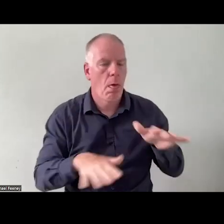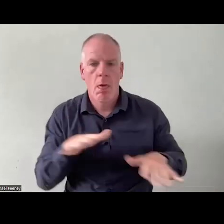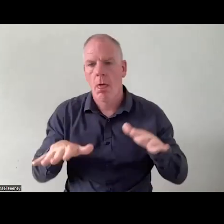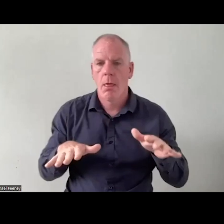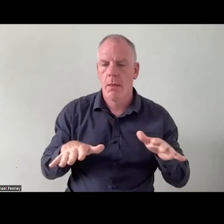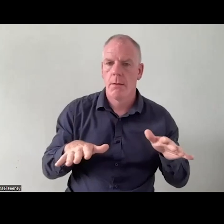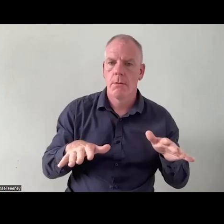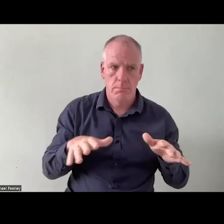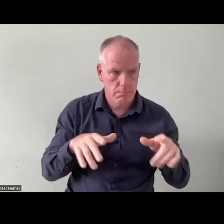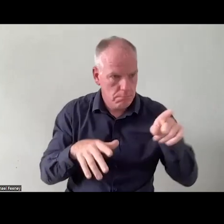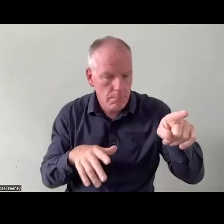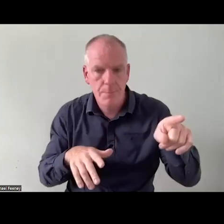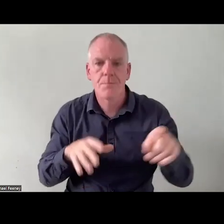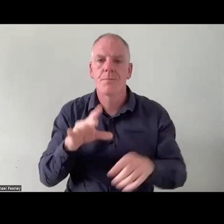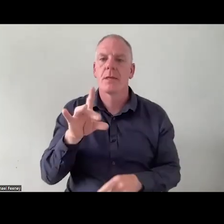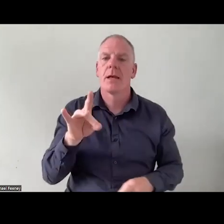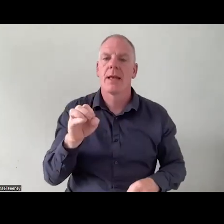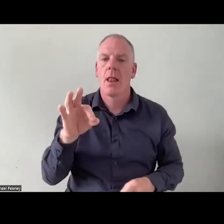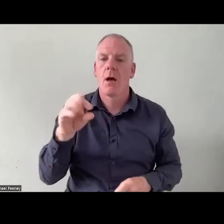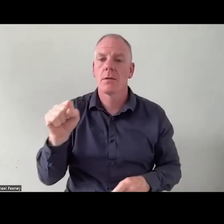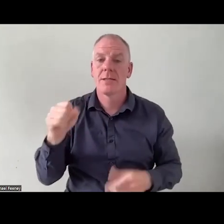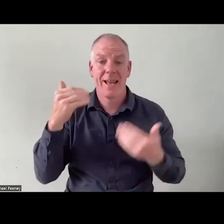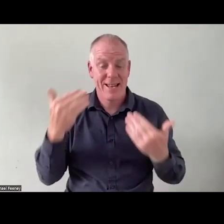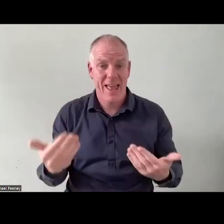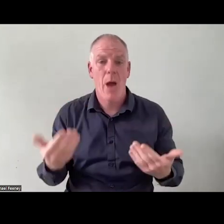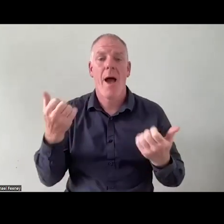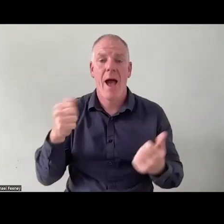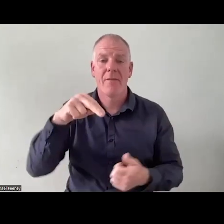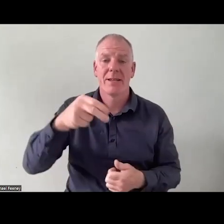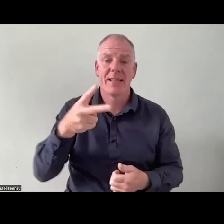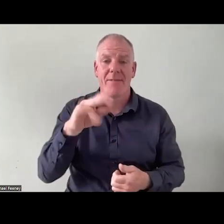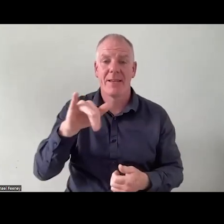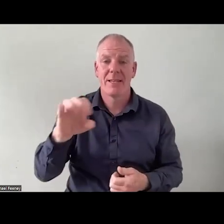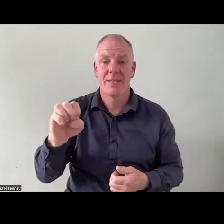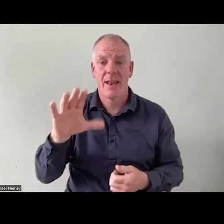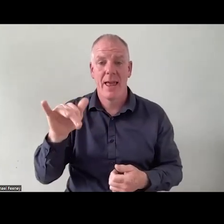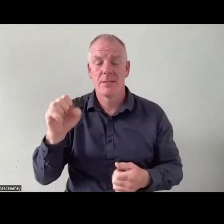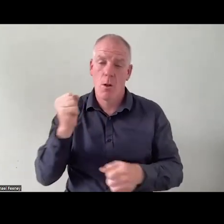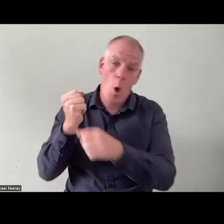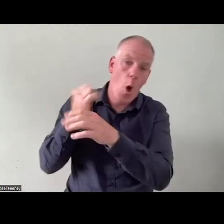So, Kellogg's has since, based on that, have now placed NaviLens codes on all of their products.